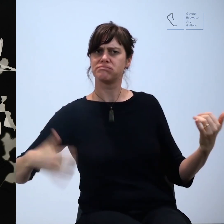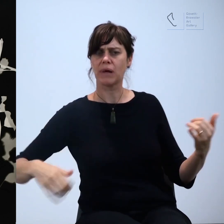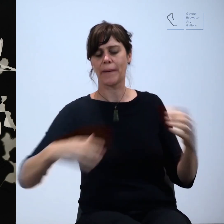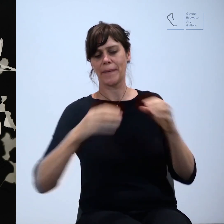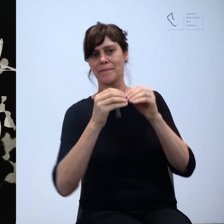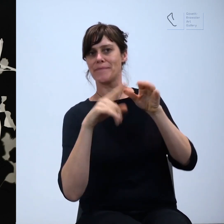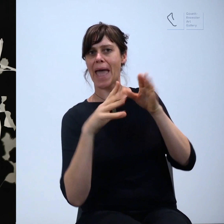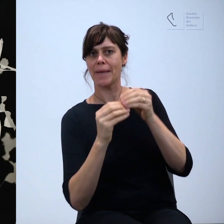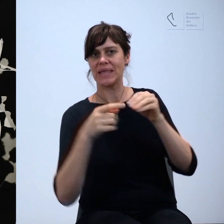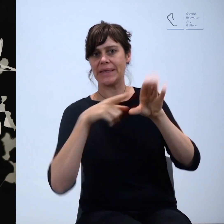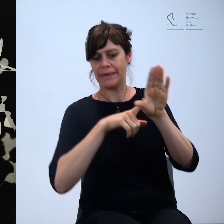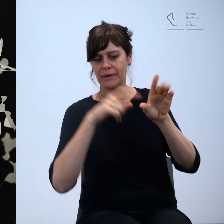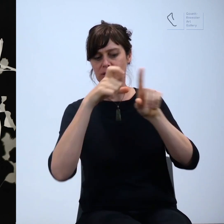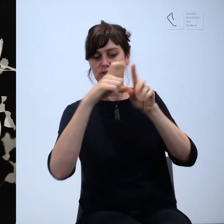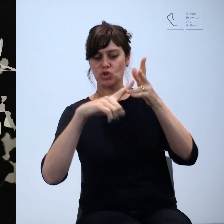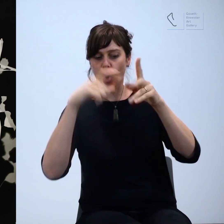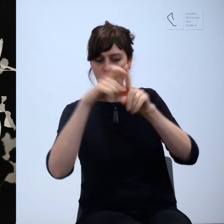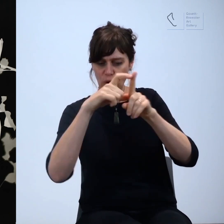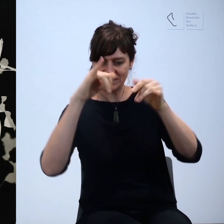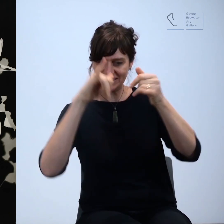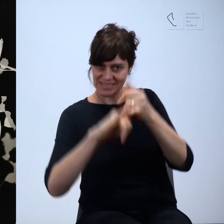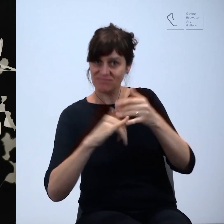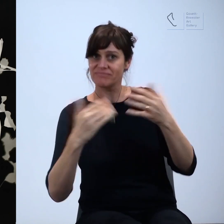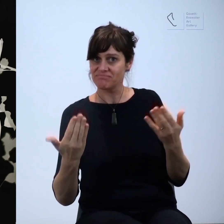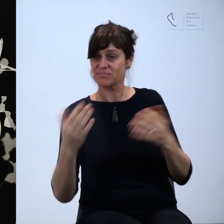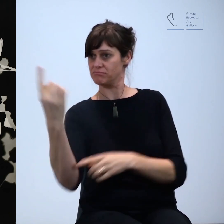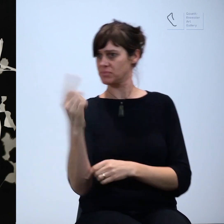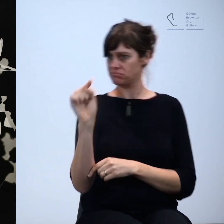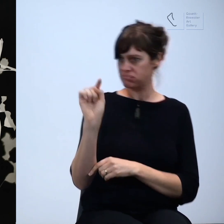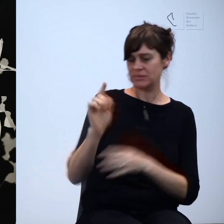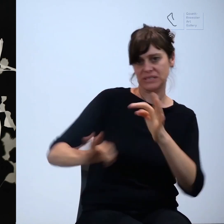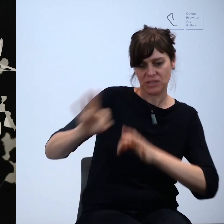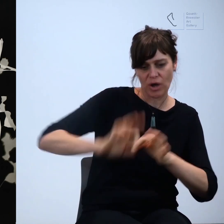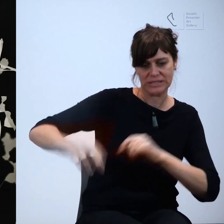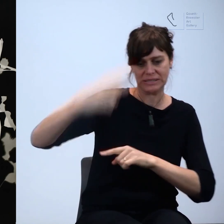the jazz musician Baby Dodds,